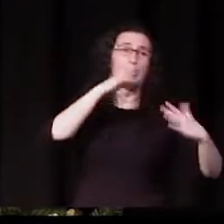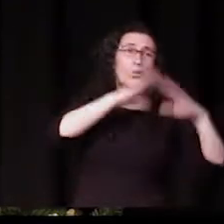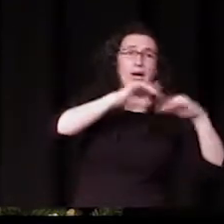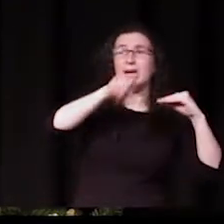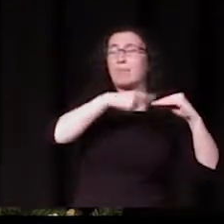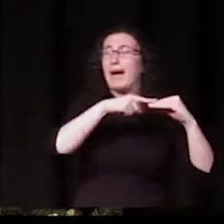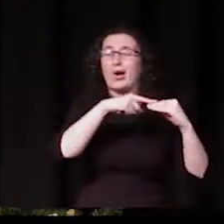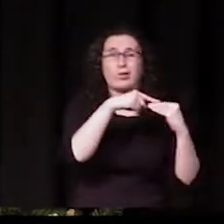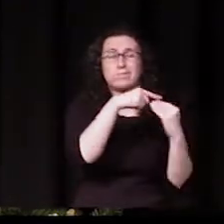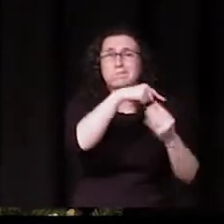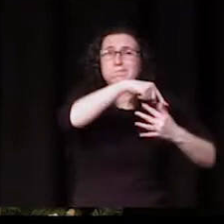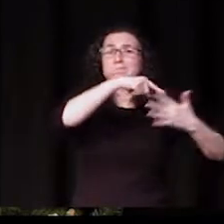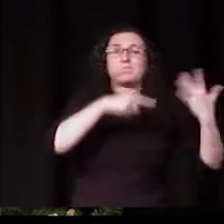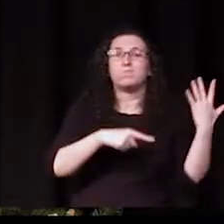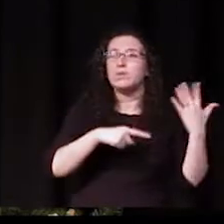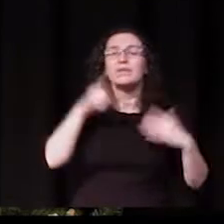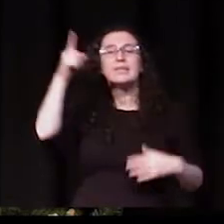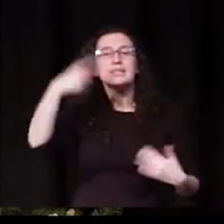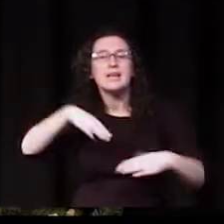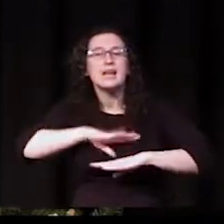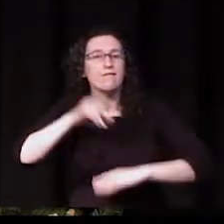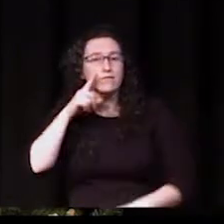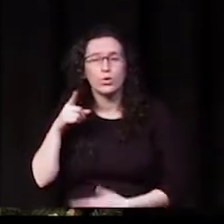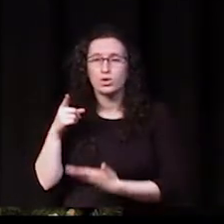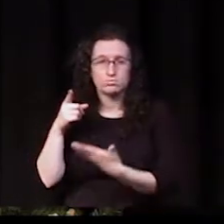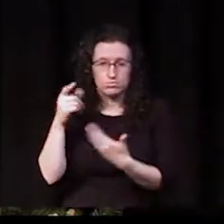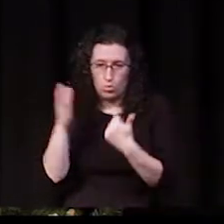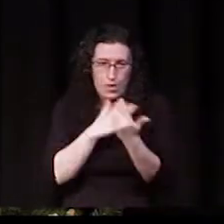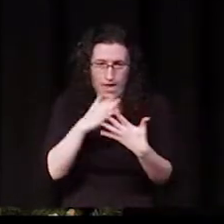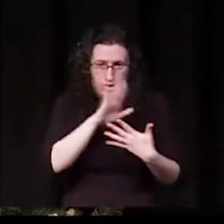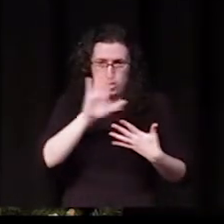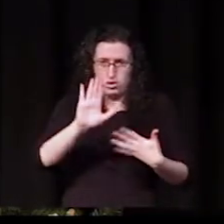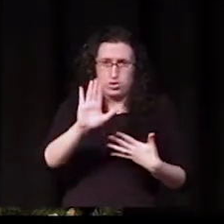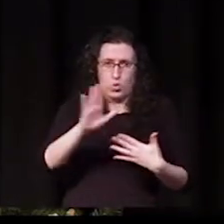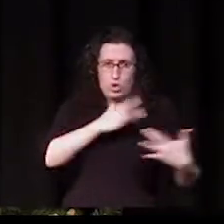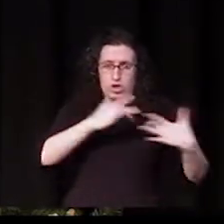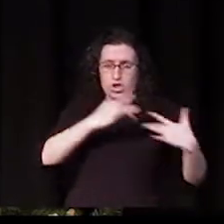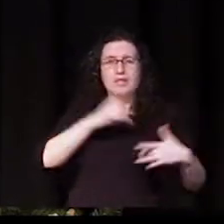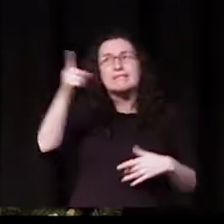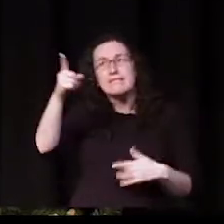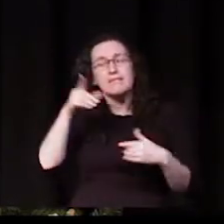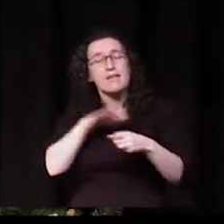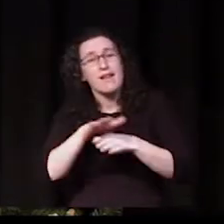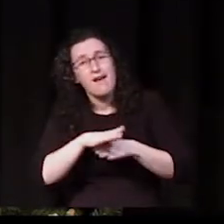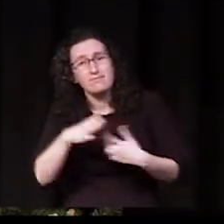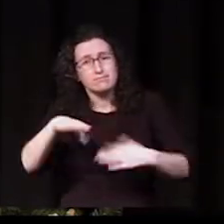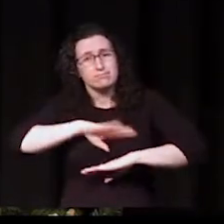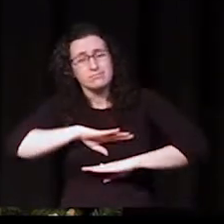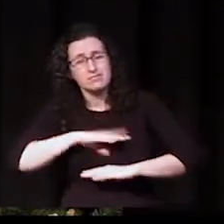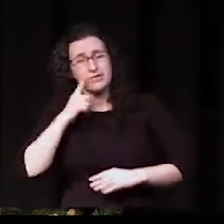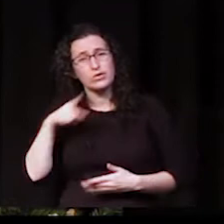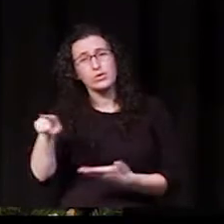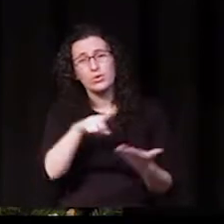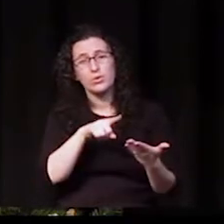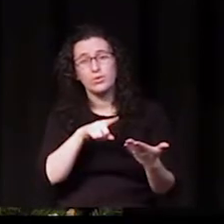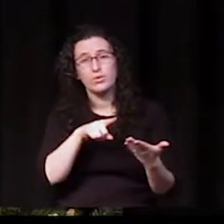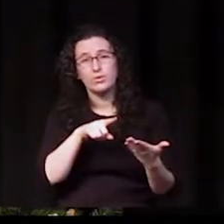He is enough for whatever is in that blank. The, "with us God" that we serve is enough